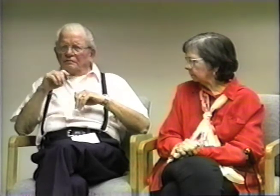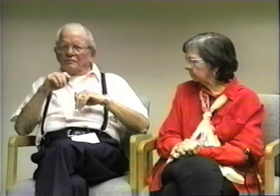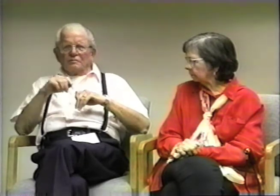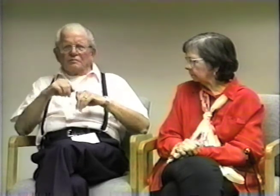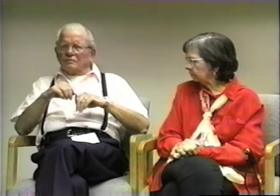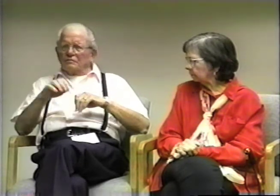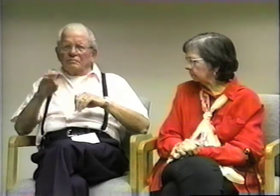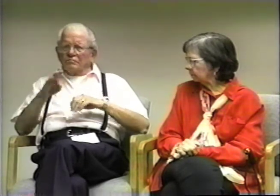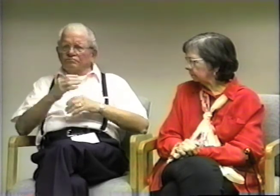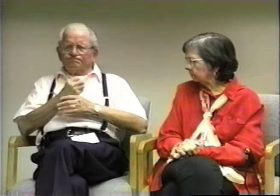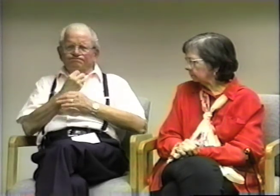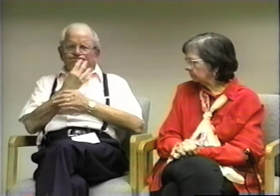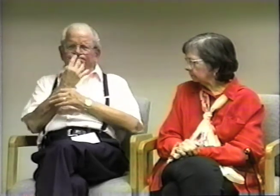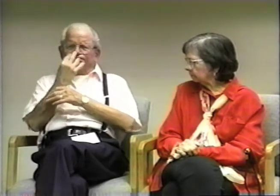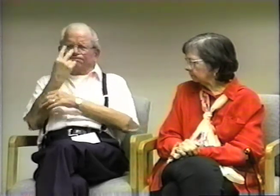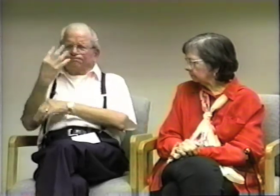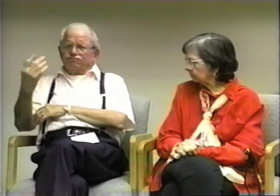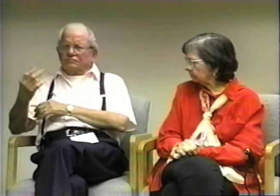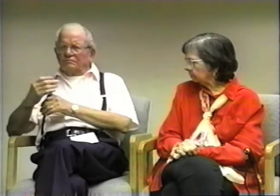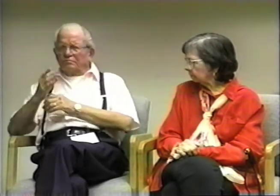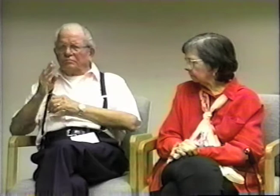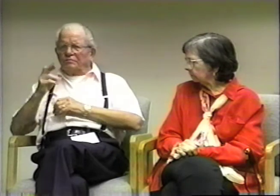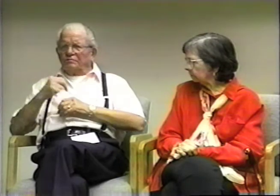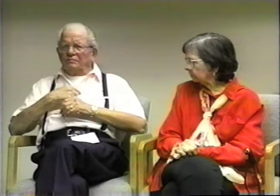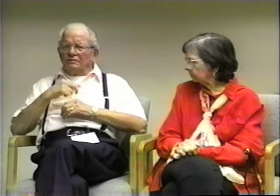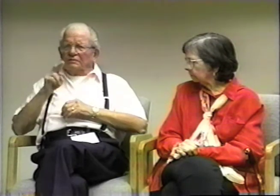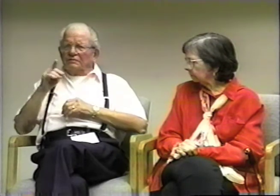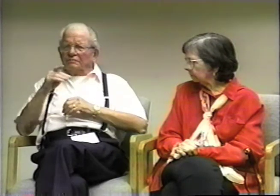who would tend to get really infuriated with me.